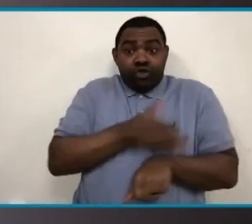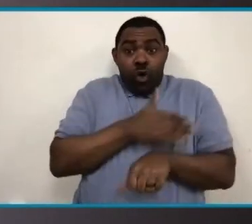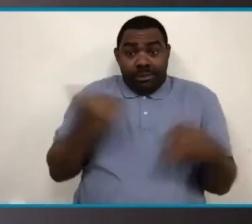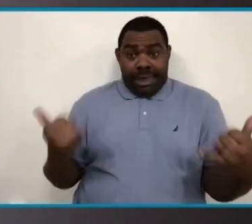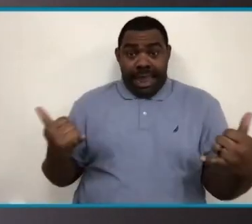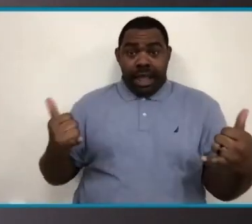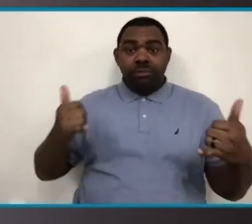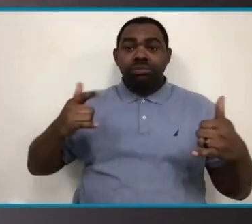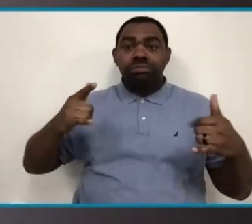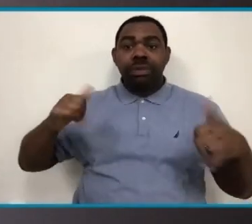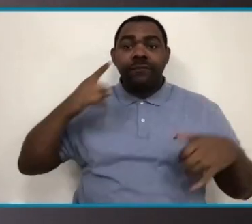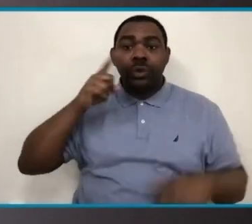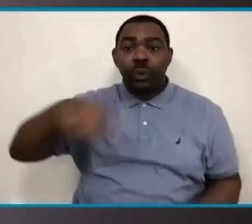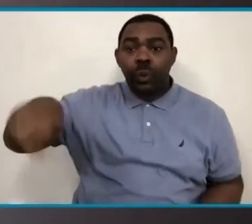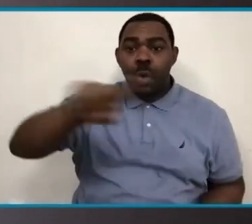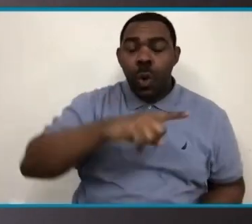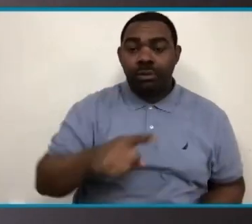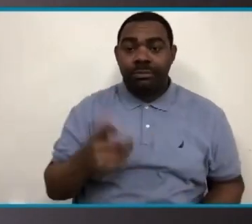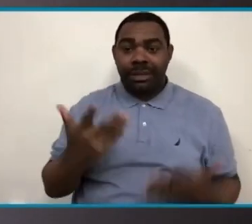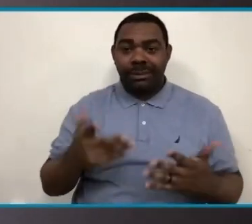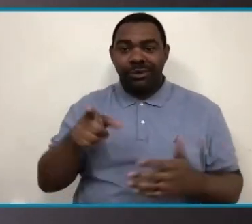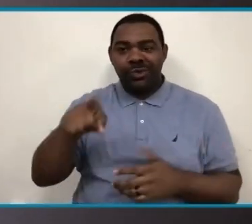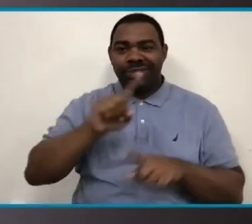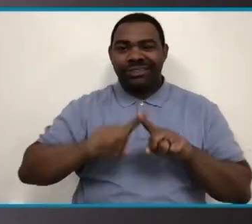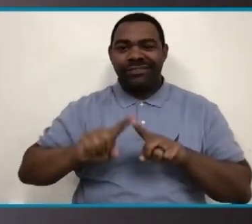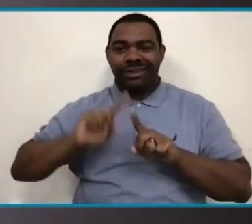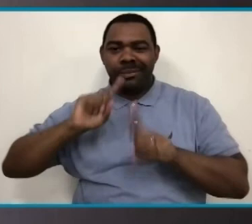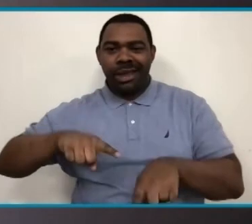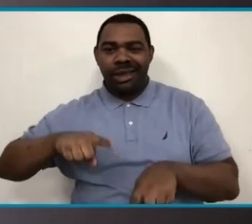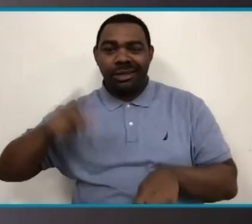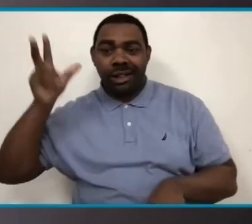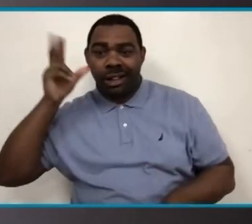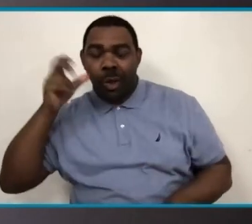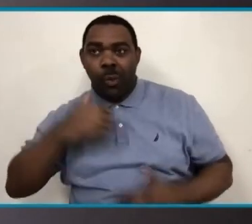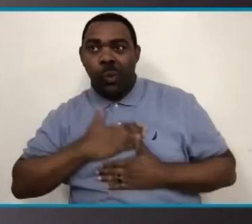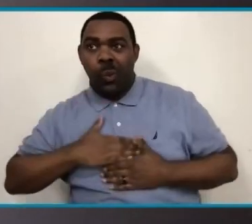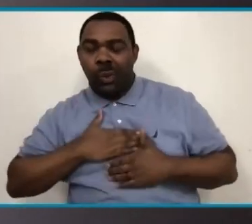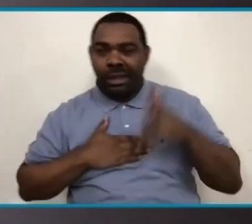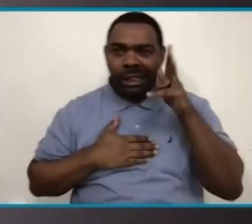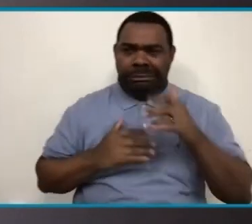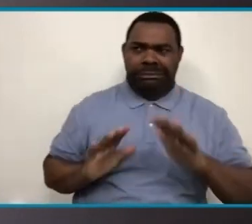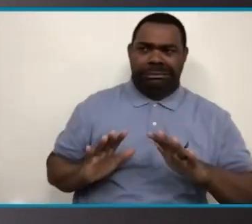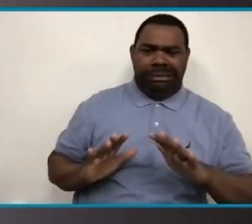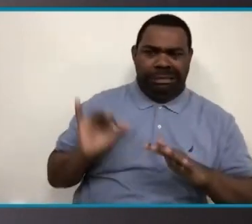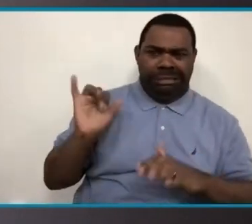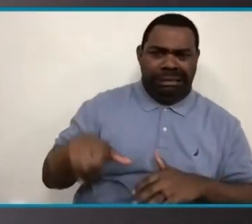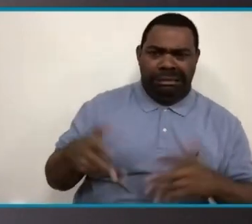And even though in our study we're using music listening, it's music that is chosen by the